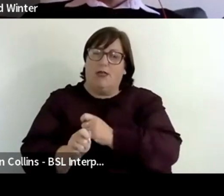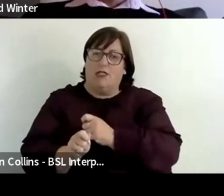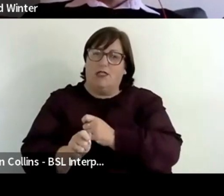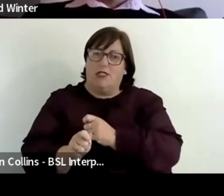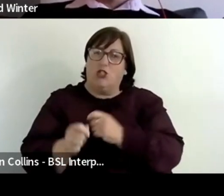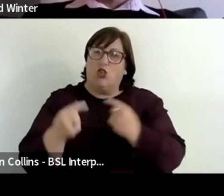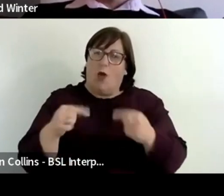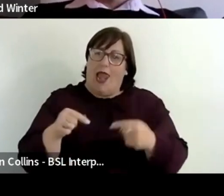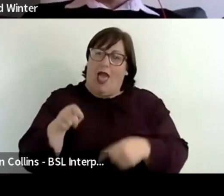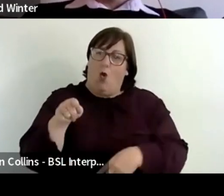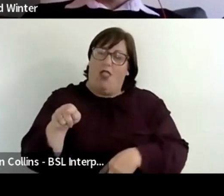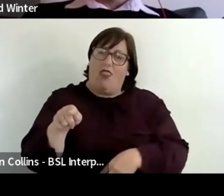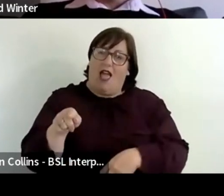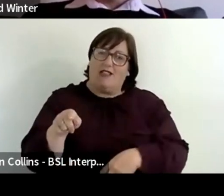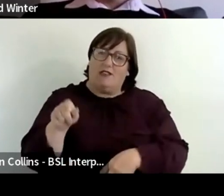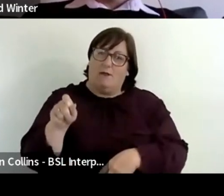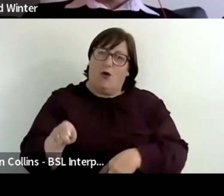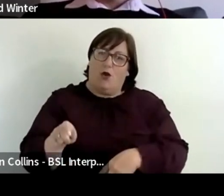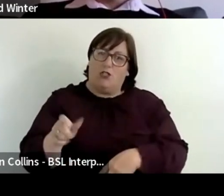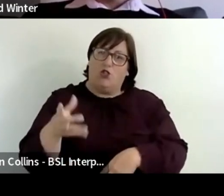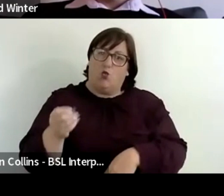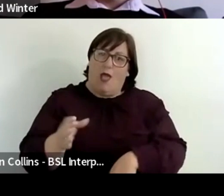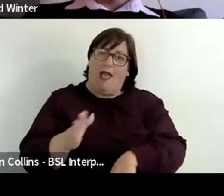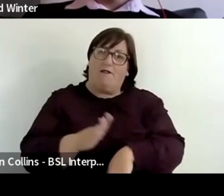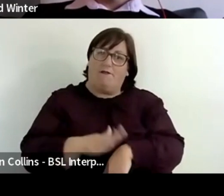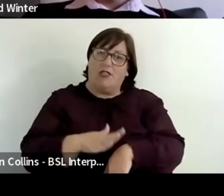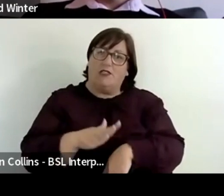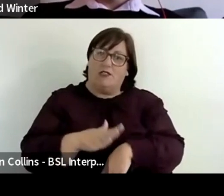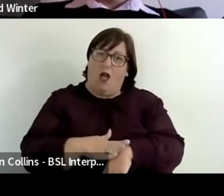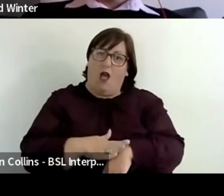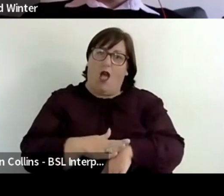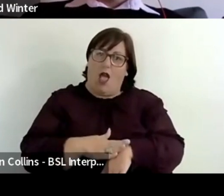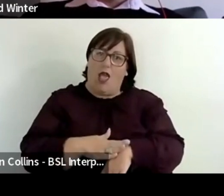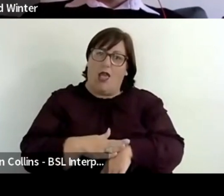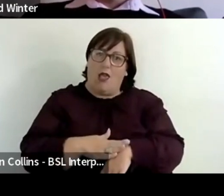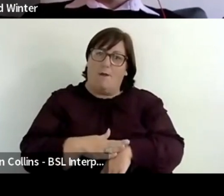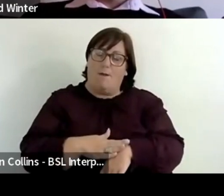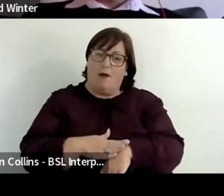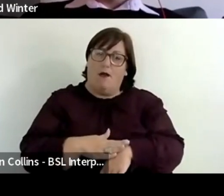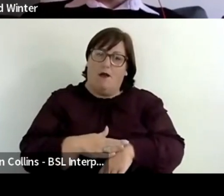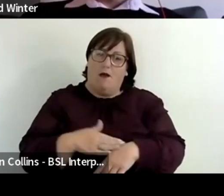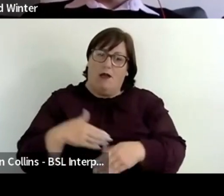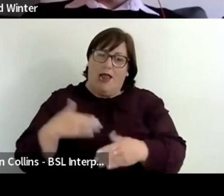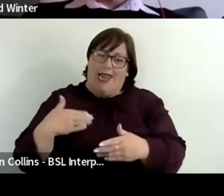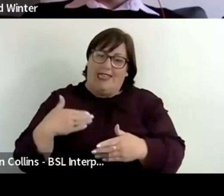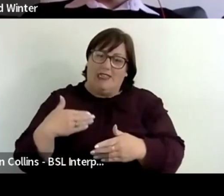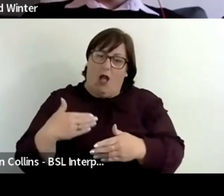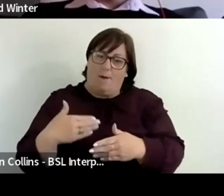time in that awful time on the run up and post losing their parents.